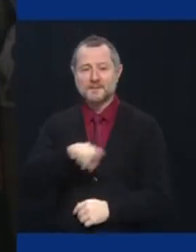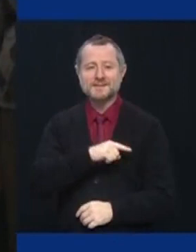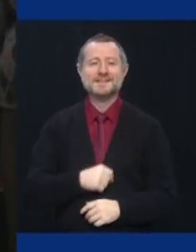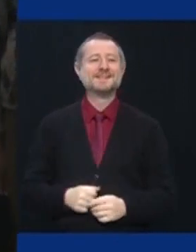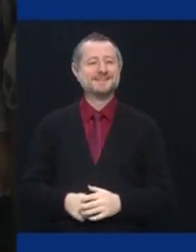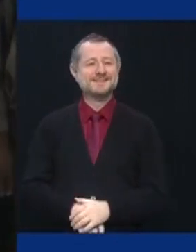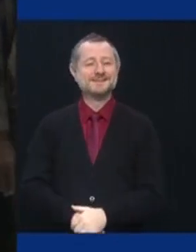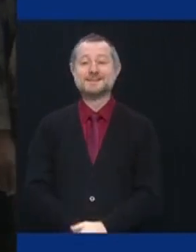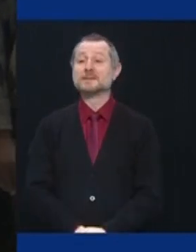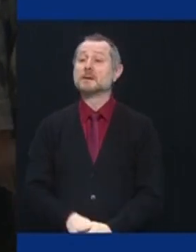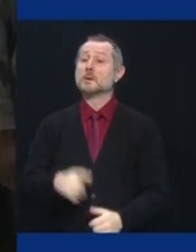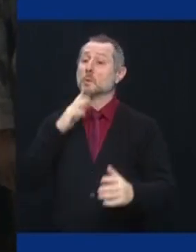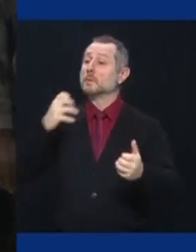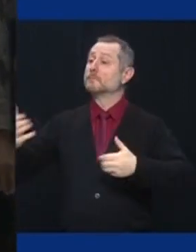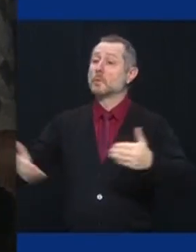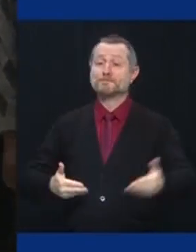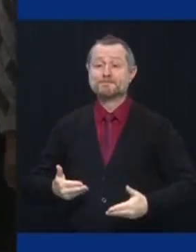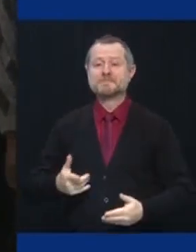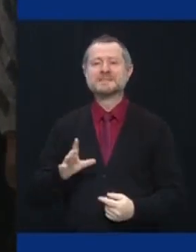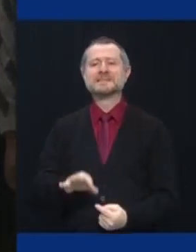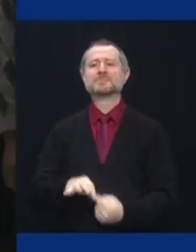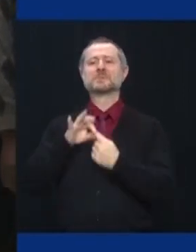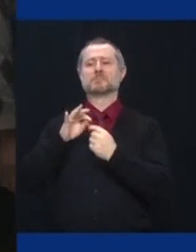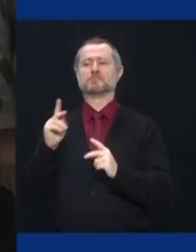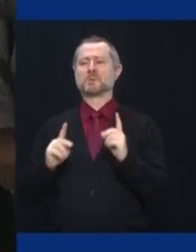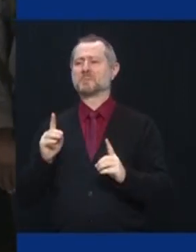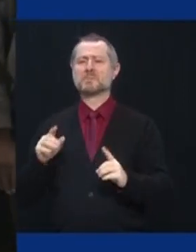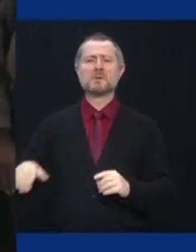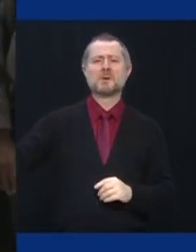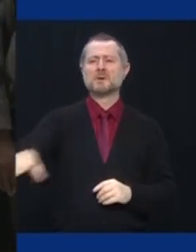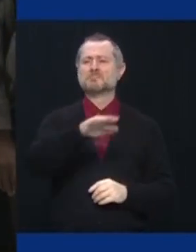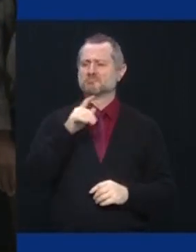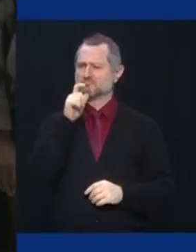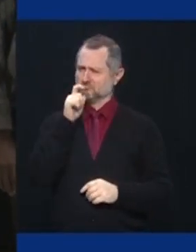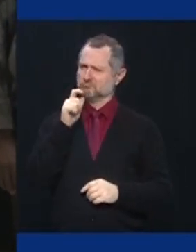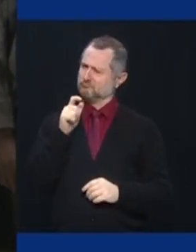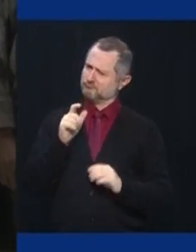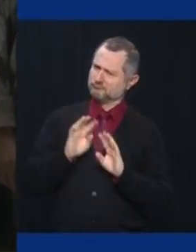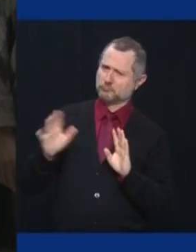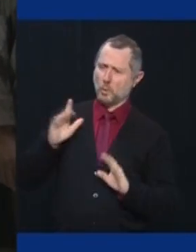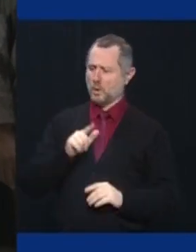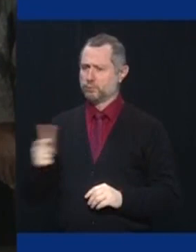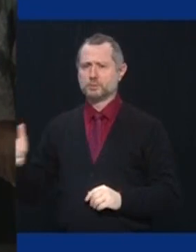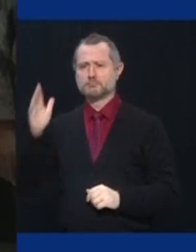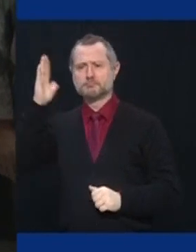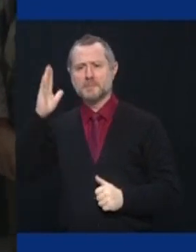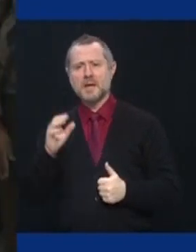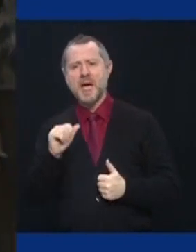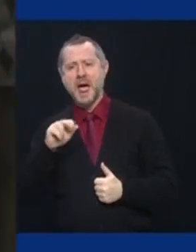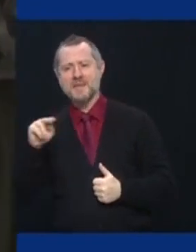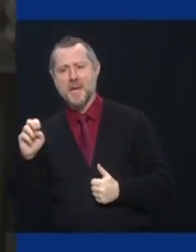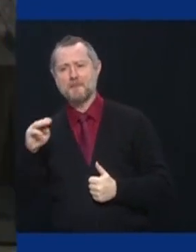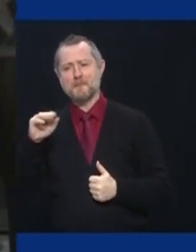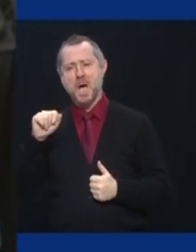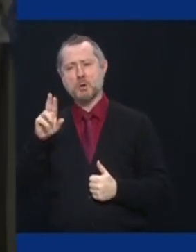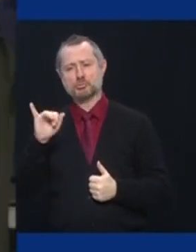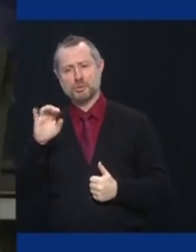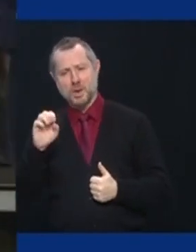HERE. I WANT TO WELCOME SOME SPECIAL GUESTS WHO ARE WITH US TODAY.